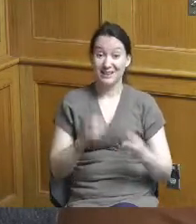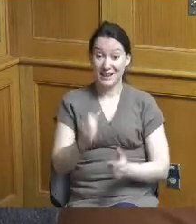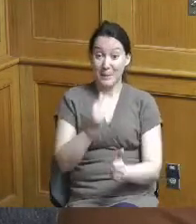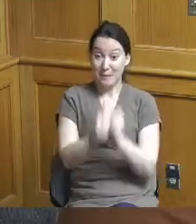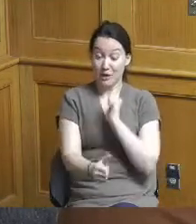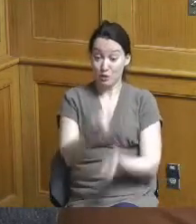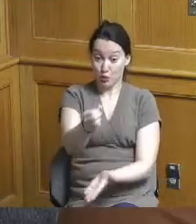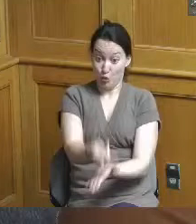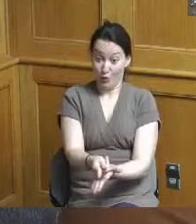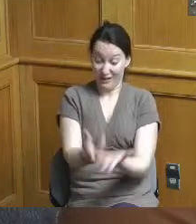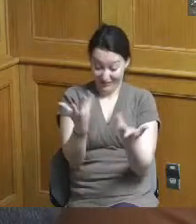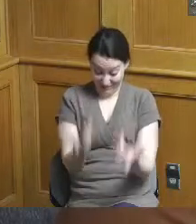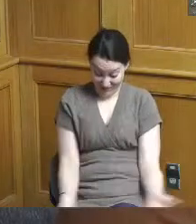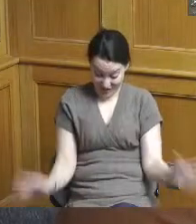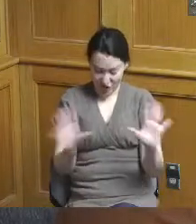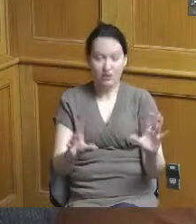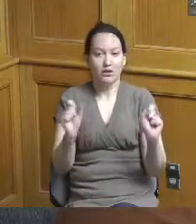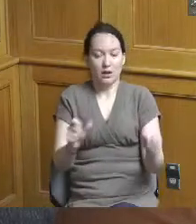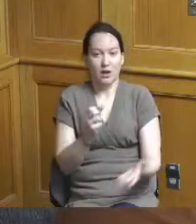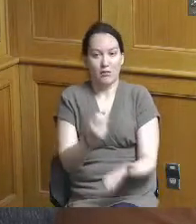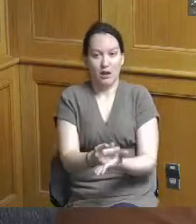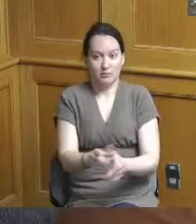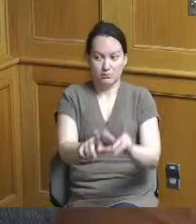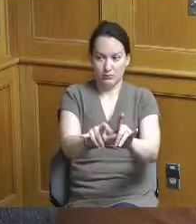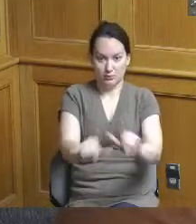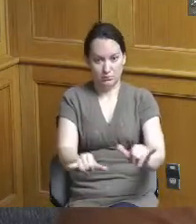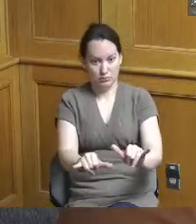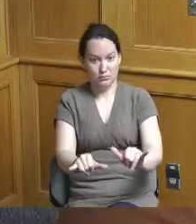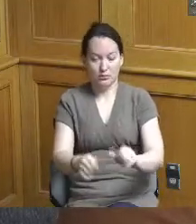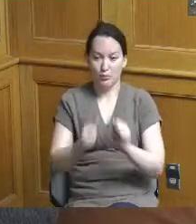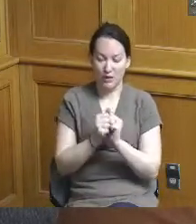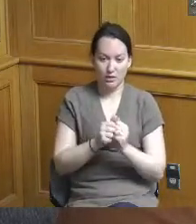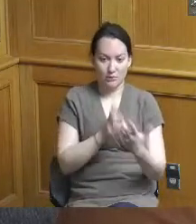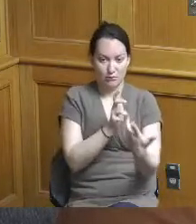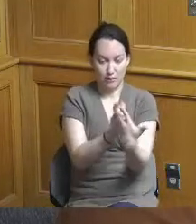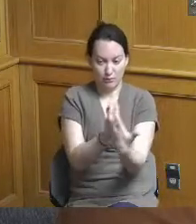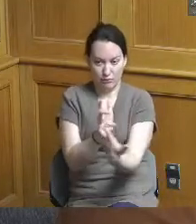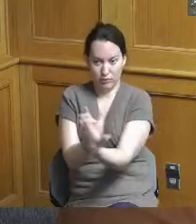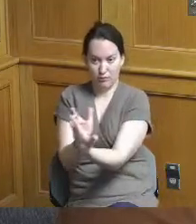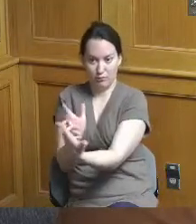budget that we'll be able to pass it at the same time with the quarters that we would like to see